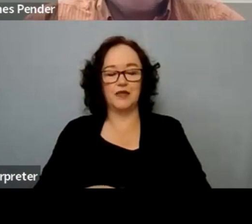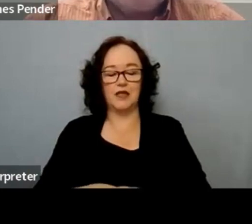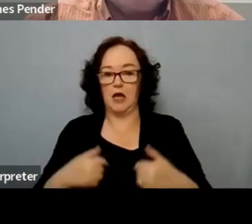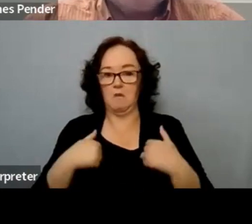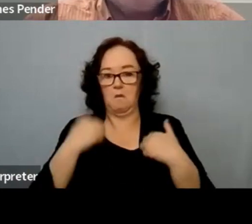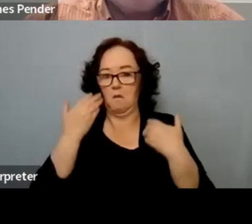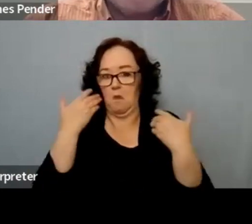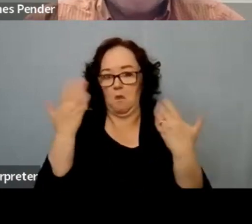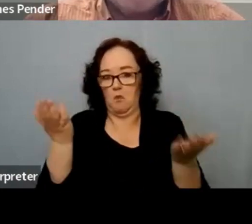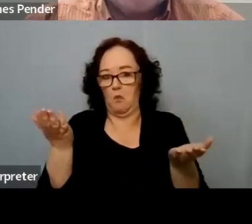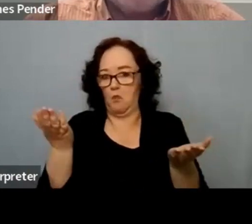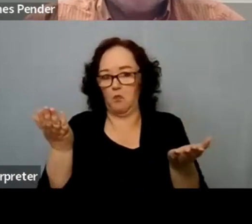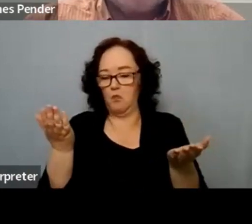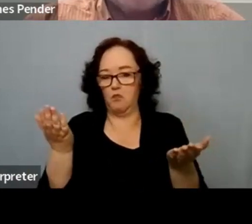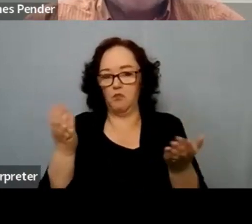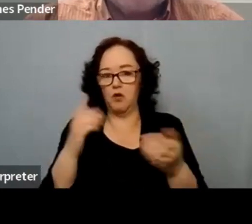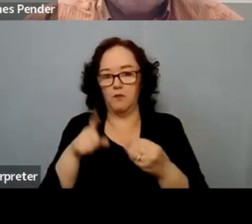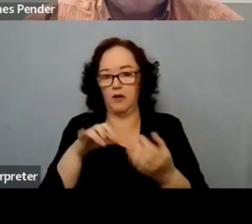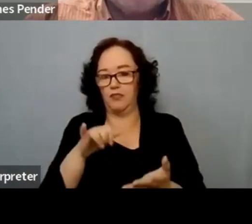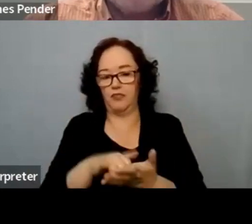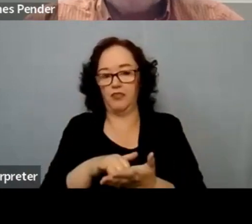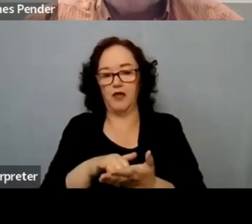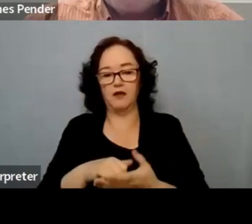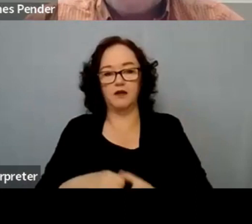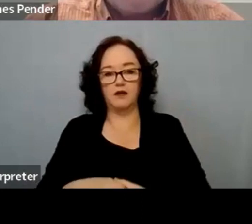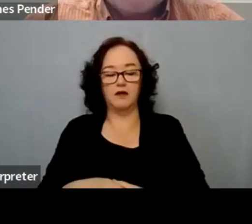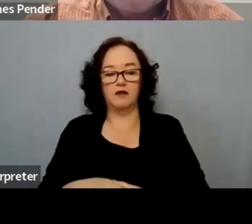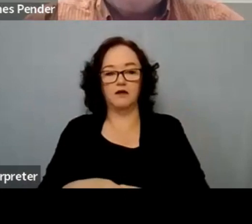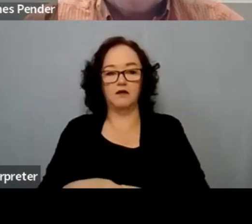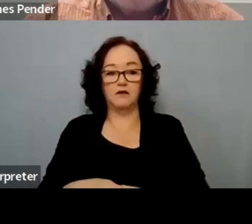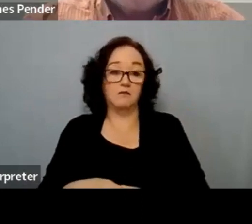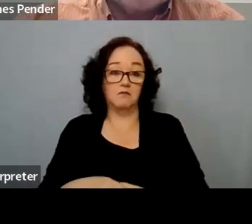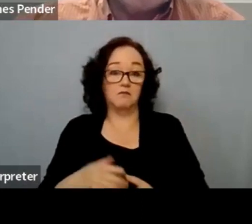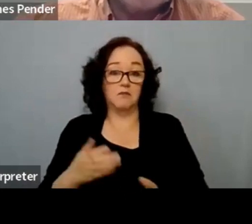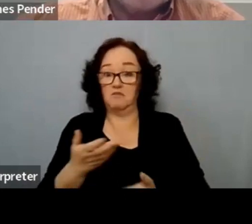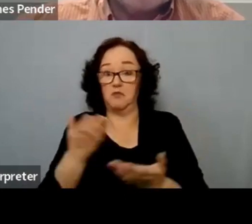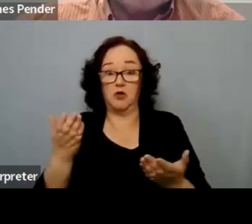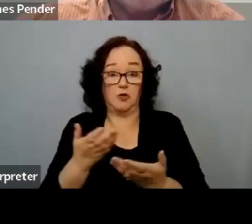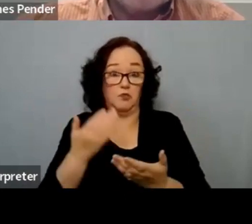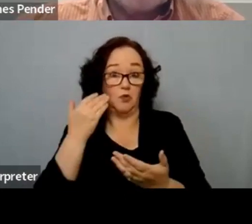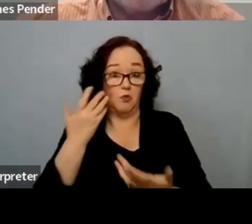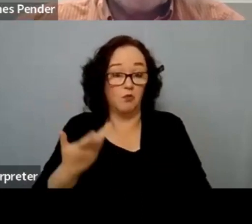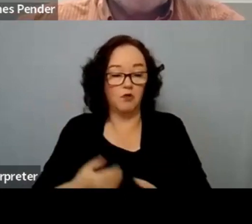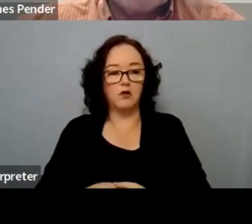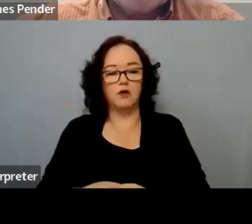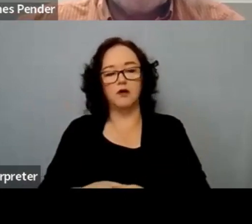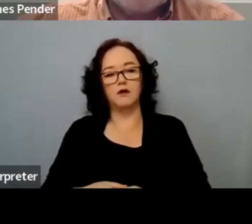that. But if my colleagues know of something, Wendy Ellmo: I think of it kind of along the lines of ACEs where